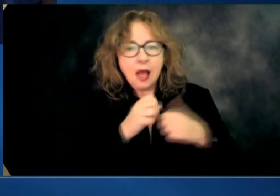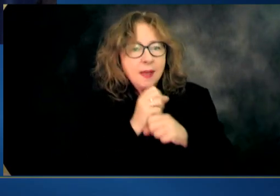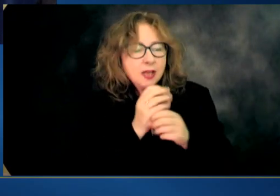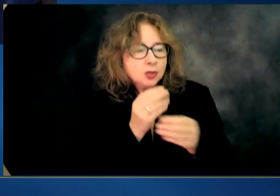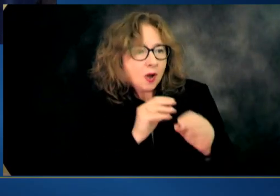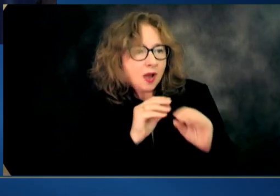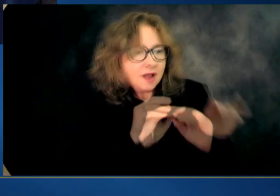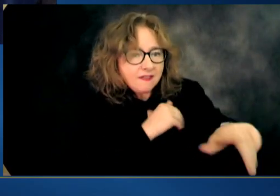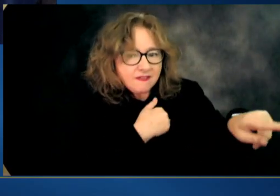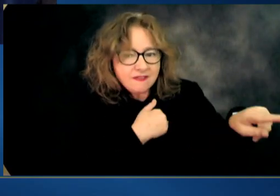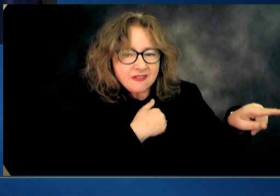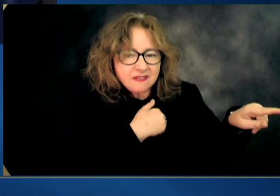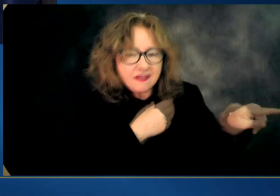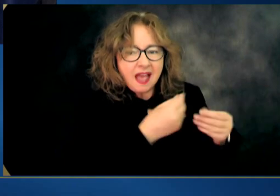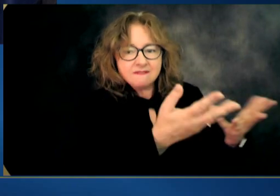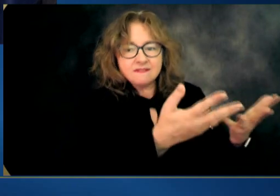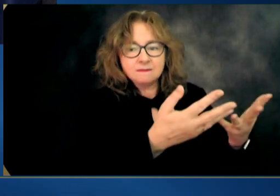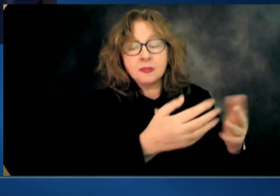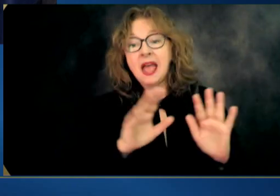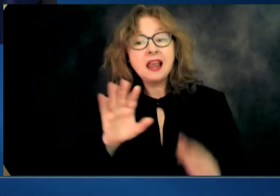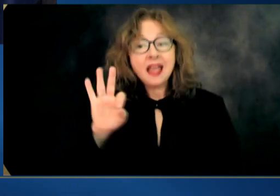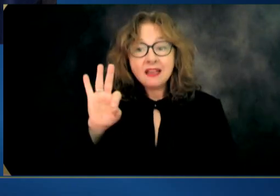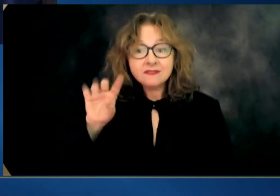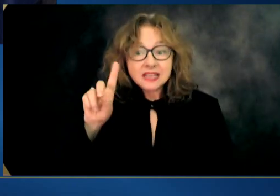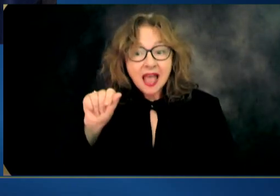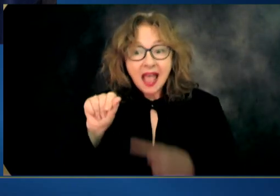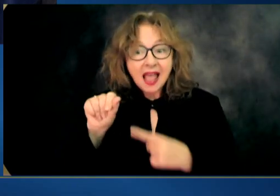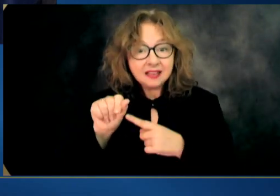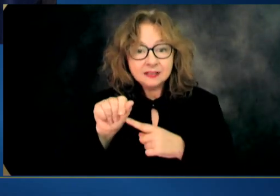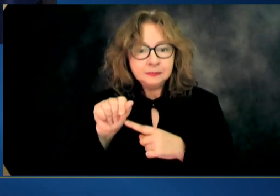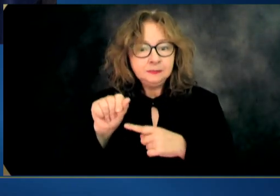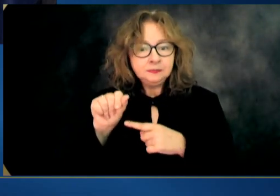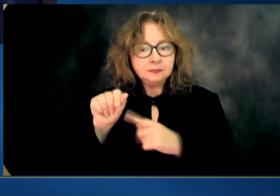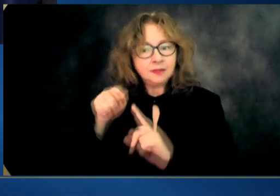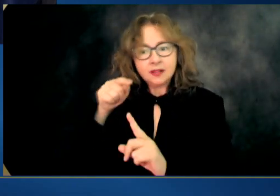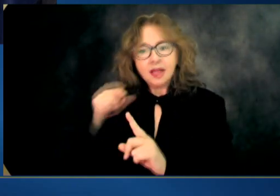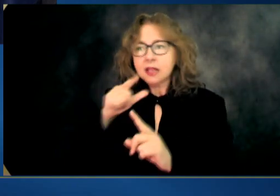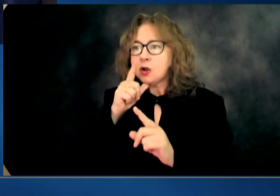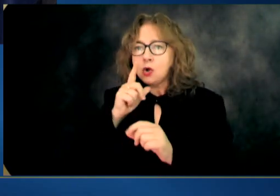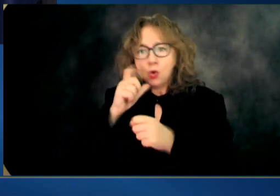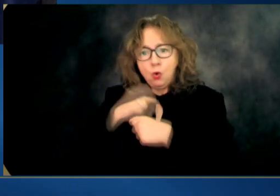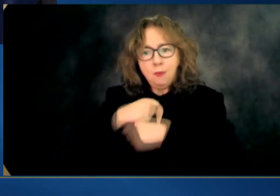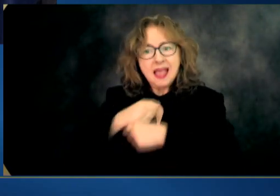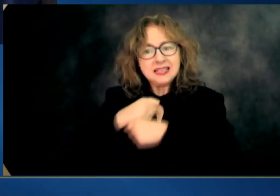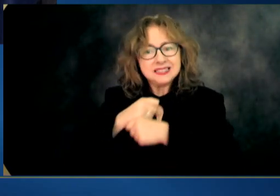you know, they're not the ones who are actually manufacturing these products or, you know,